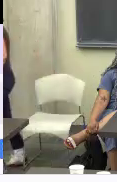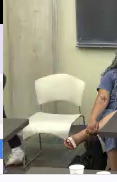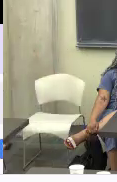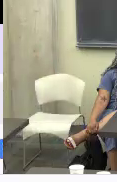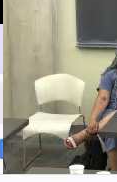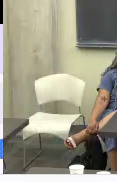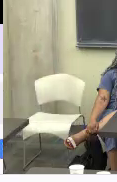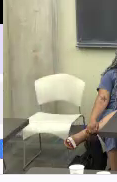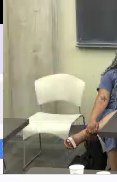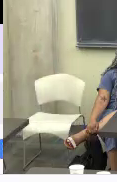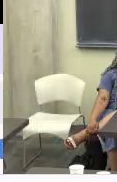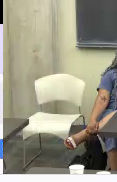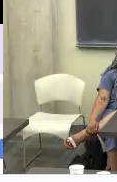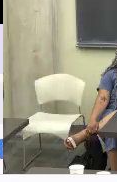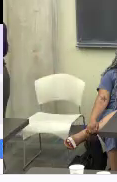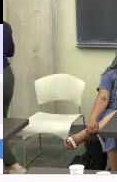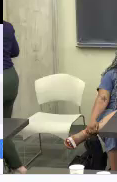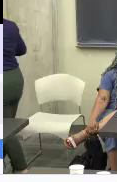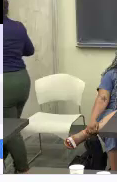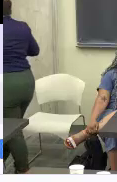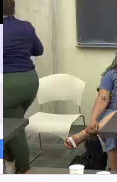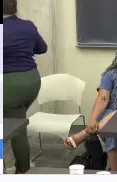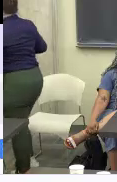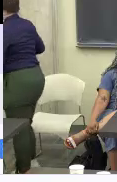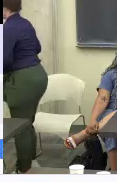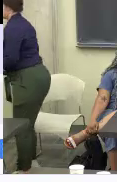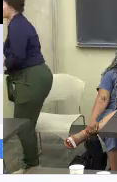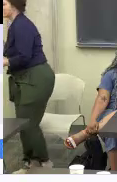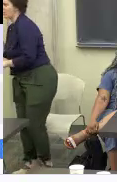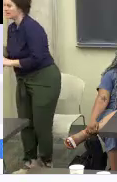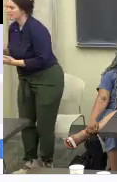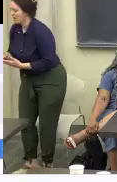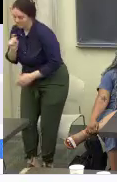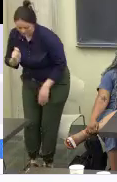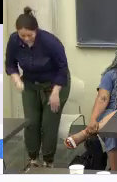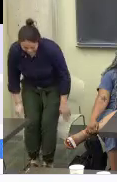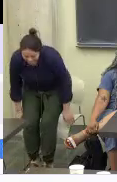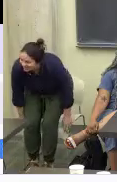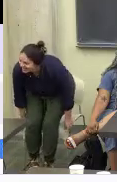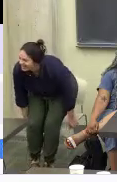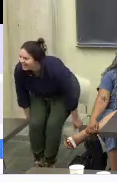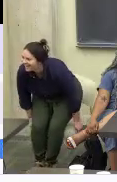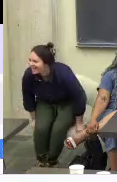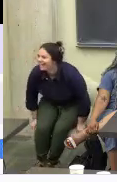generation, as we said, in a way that we take this gift that we've all been given And we move